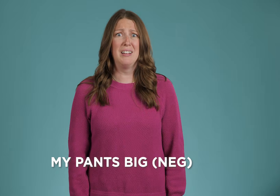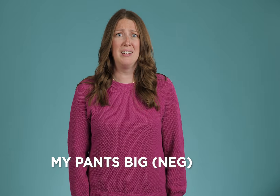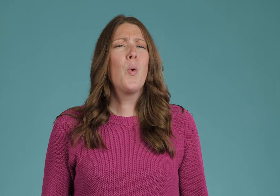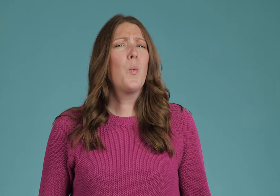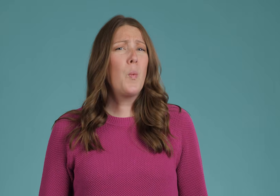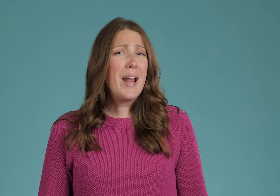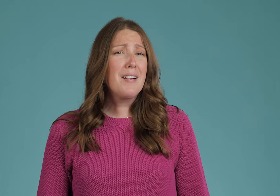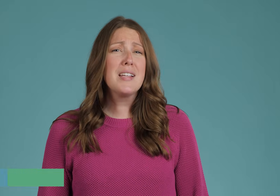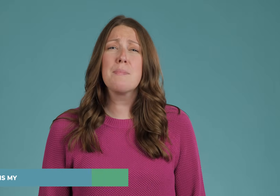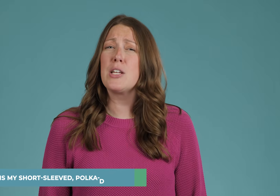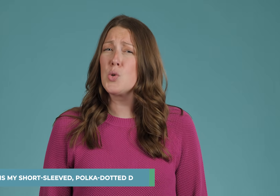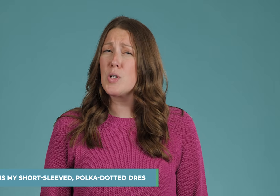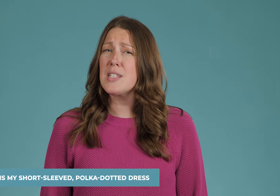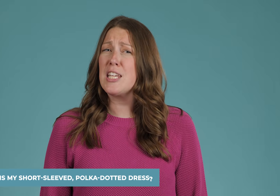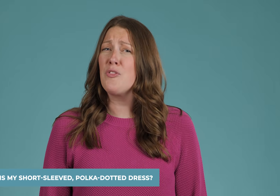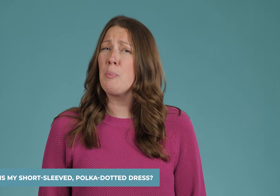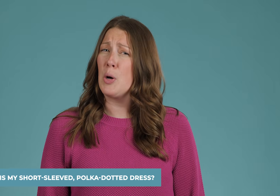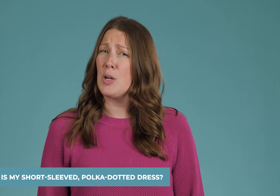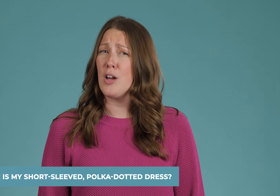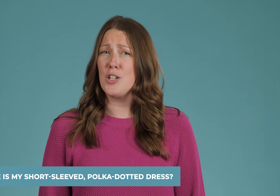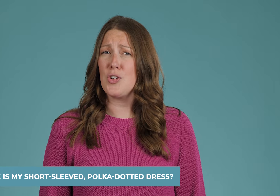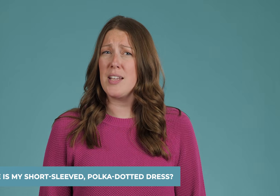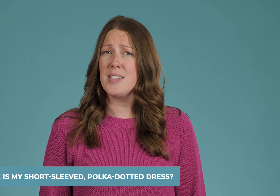Where is my short-sleeved polka dotted dress?